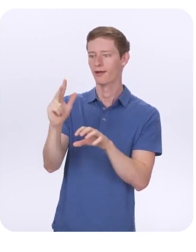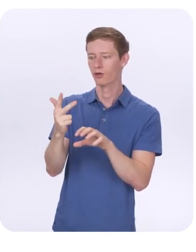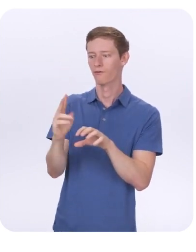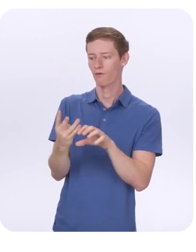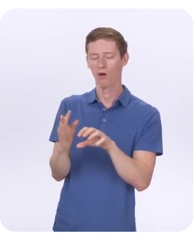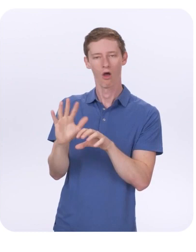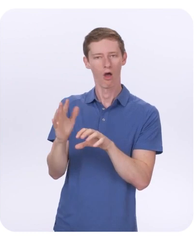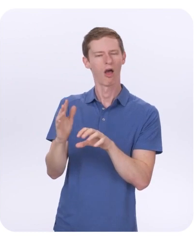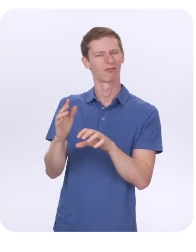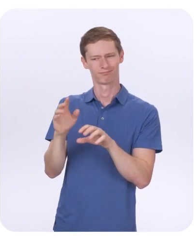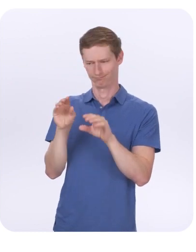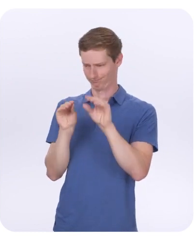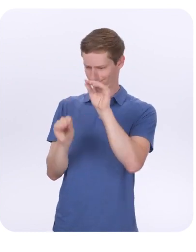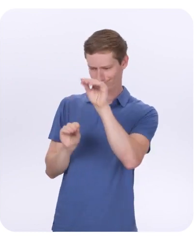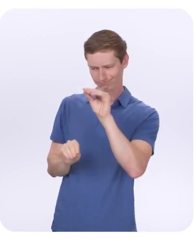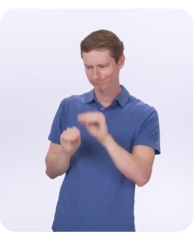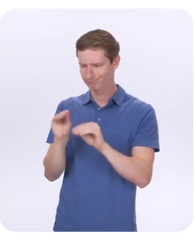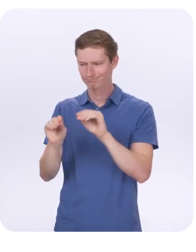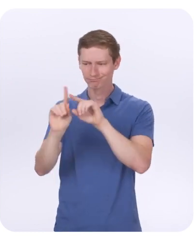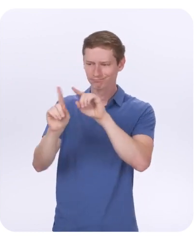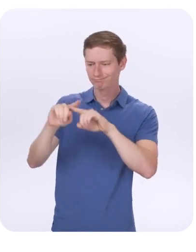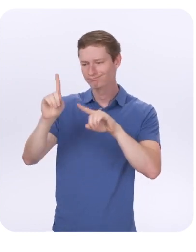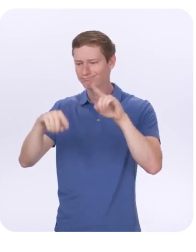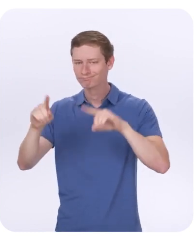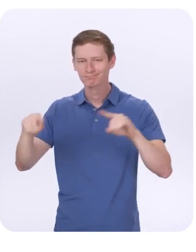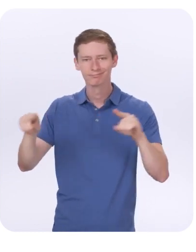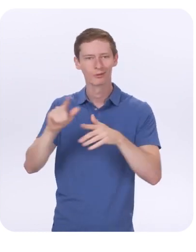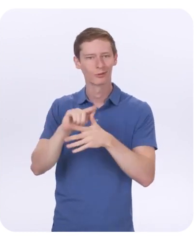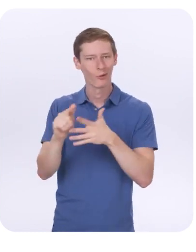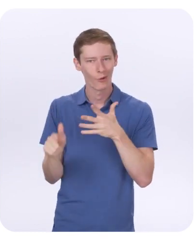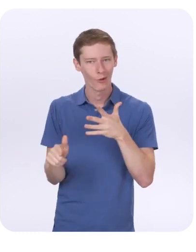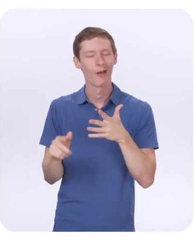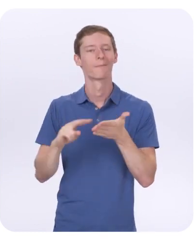It can generate code in the middle of a file, using the context